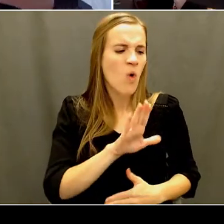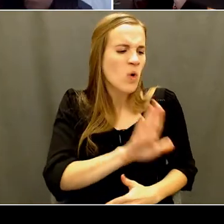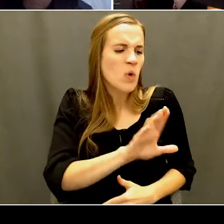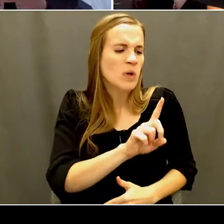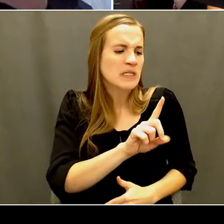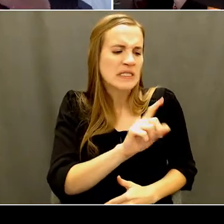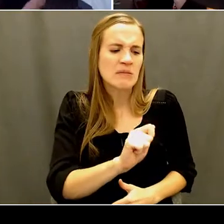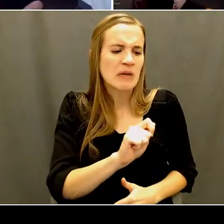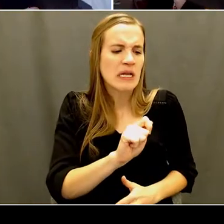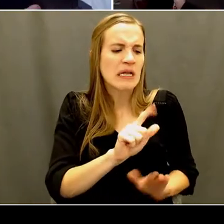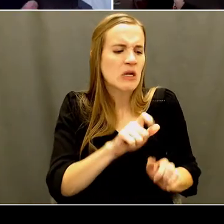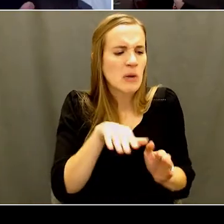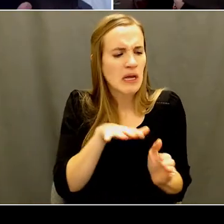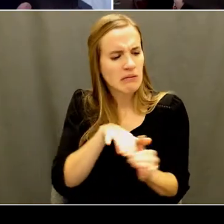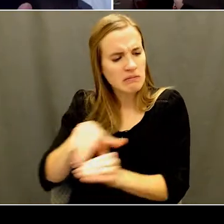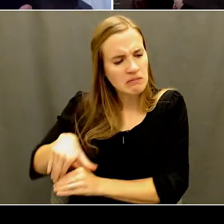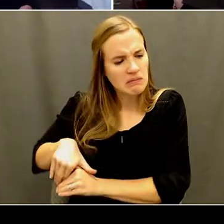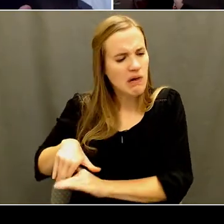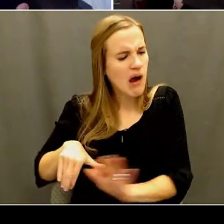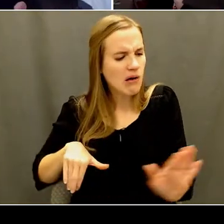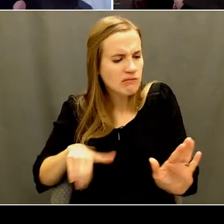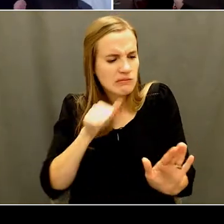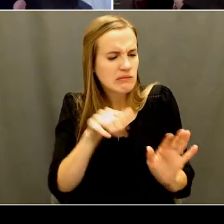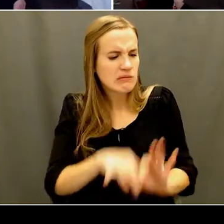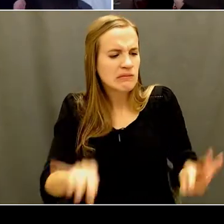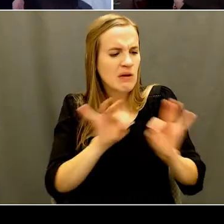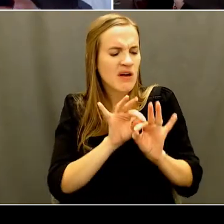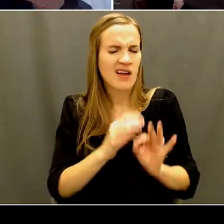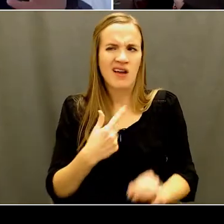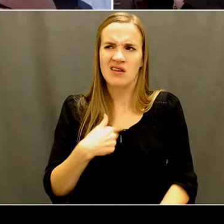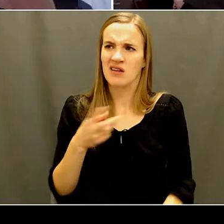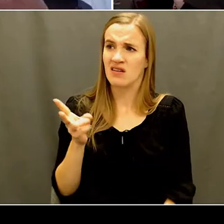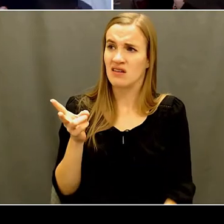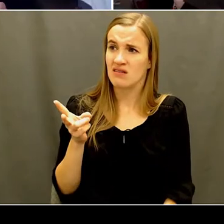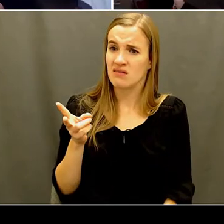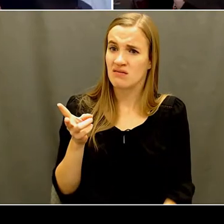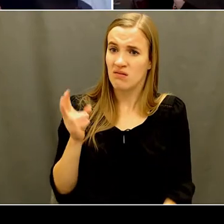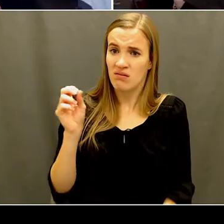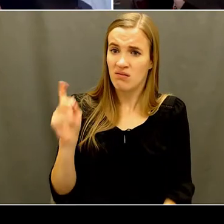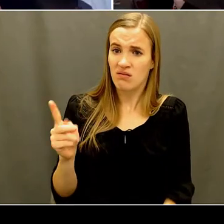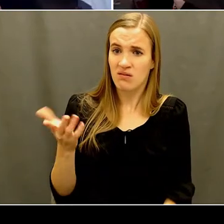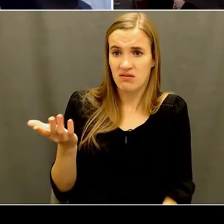so I could not understand why I would want to pursue an internship program